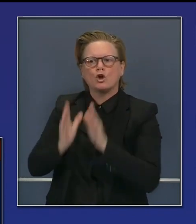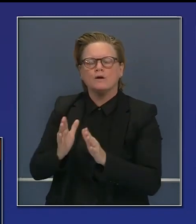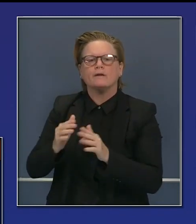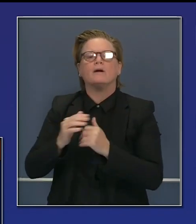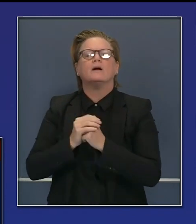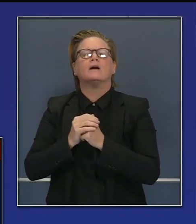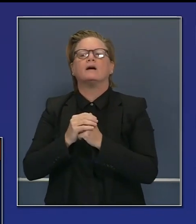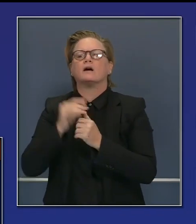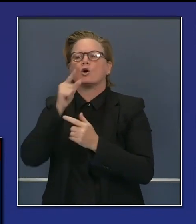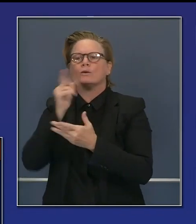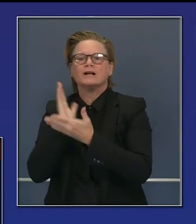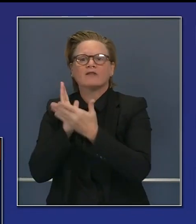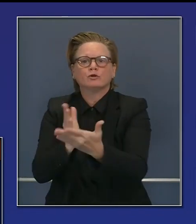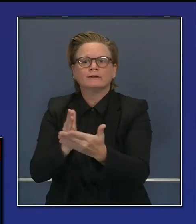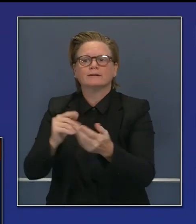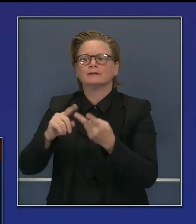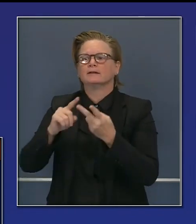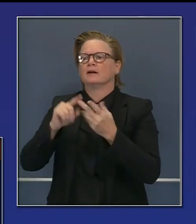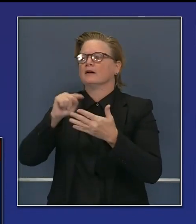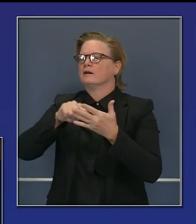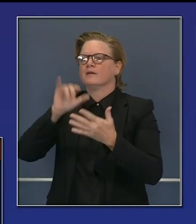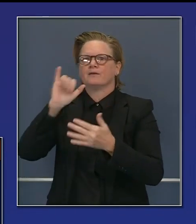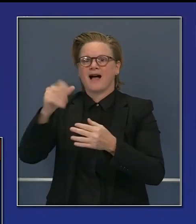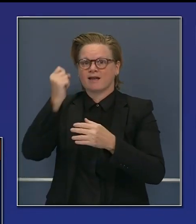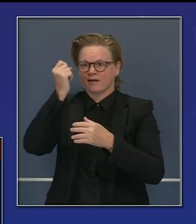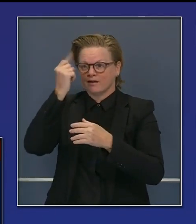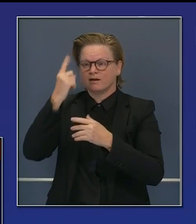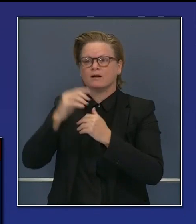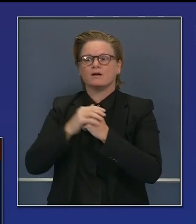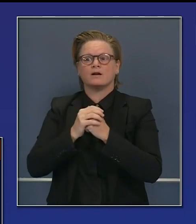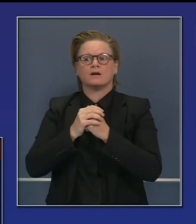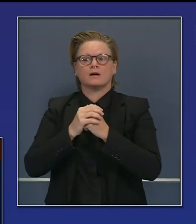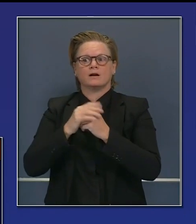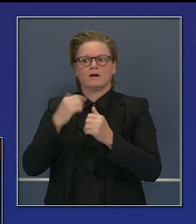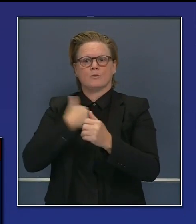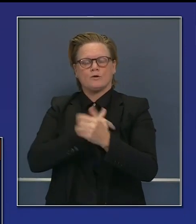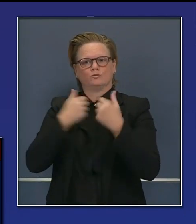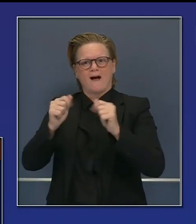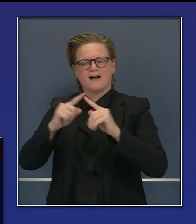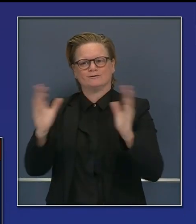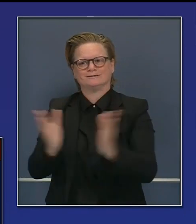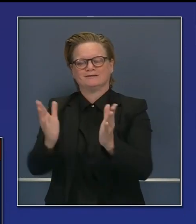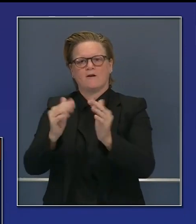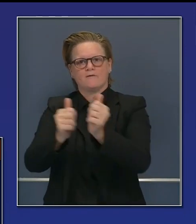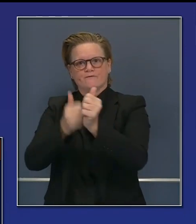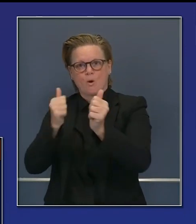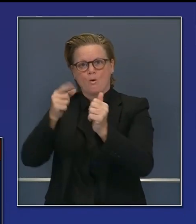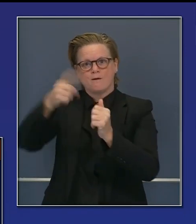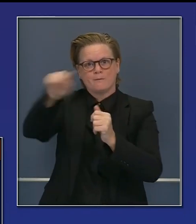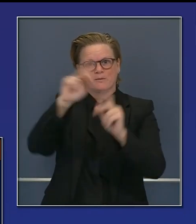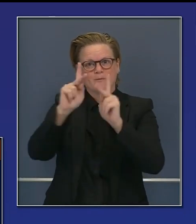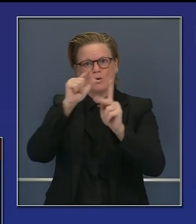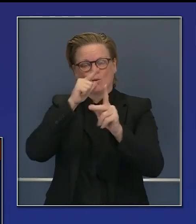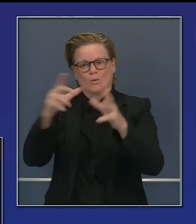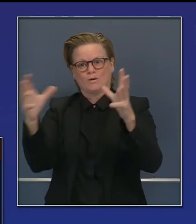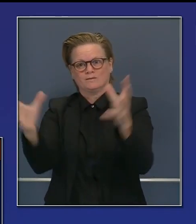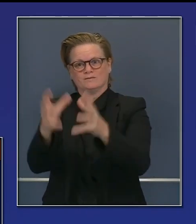PREVIOUSLY DEFINED IN THE RADIUS GUIDANCE IS, WE HAVE PUT OUT RETAIL OCCUPANCY AT 20% CAPACITY. WHAT WE WANT TO AVOID IS